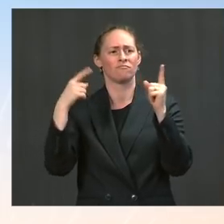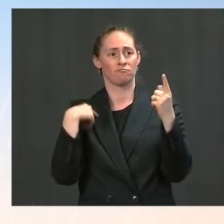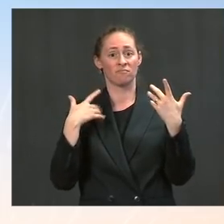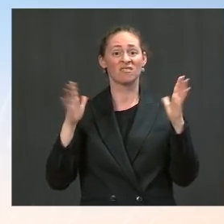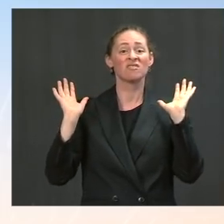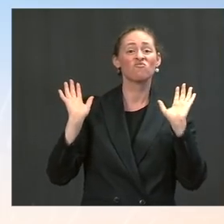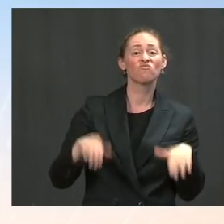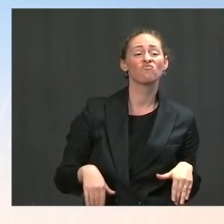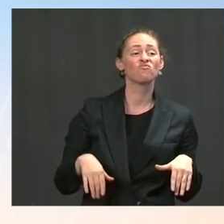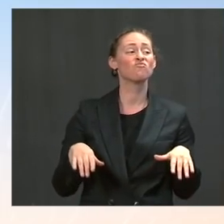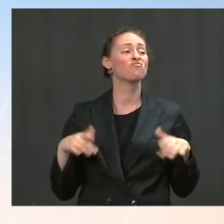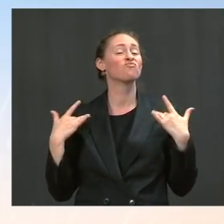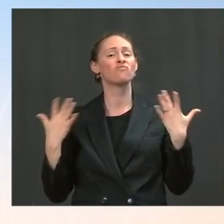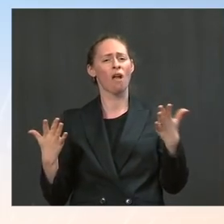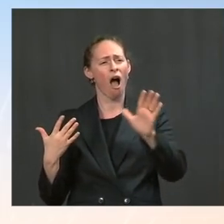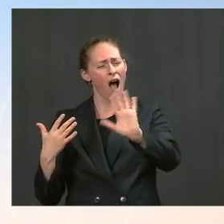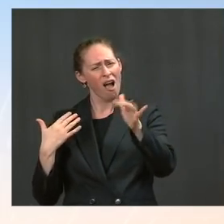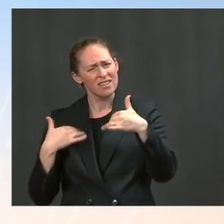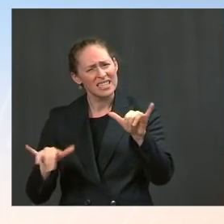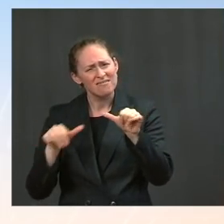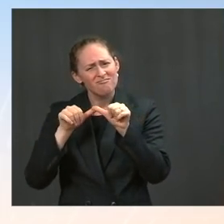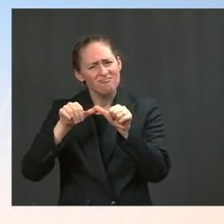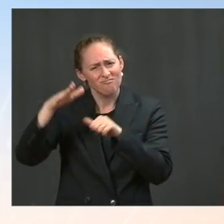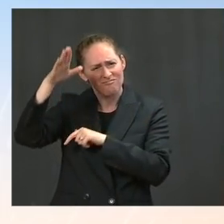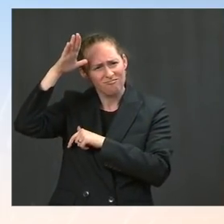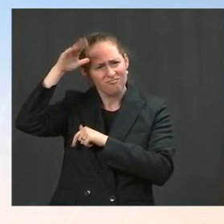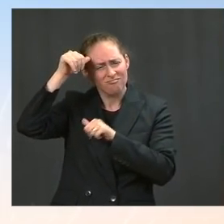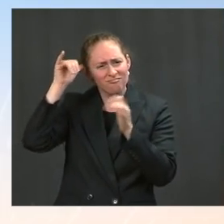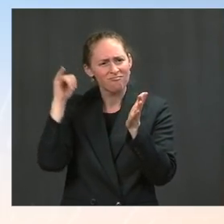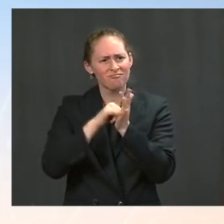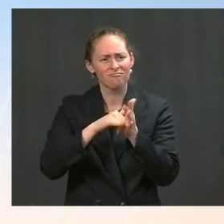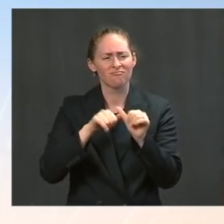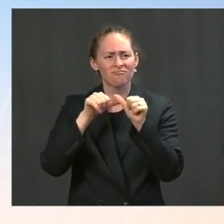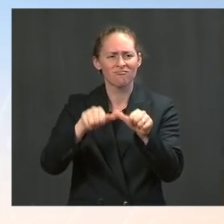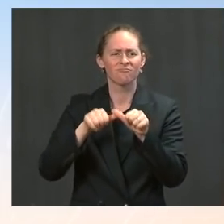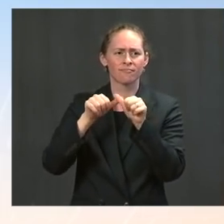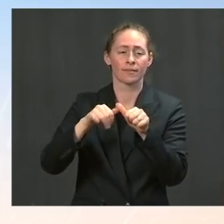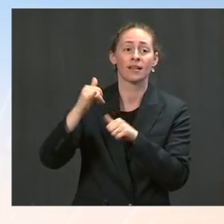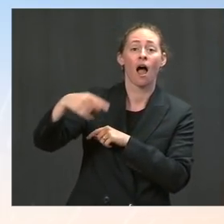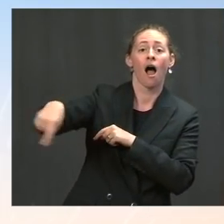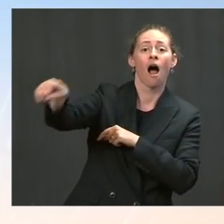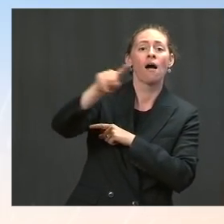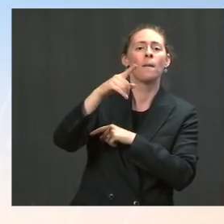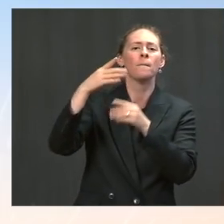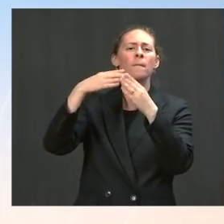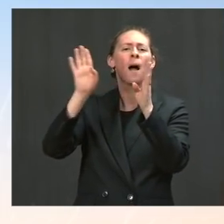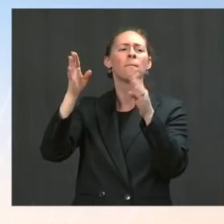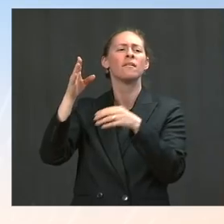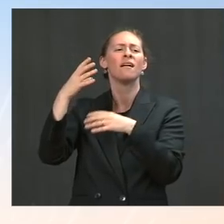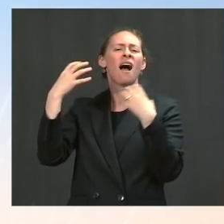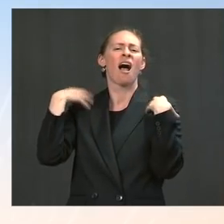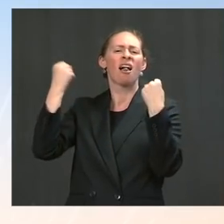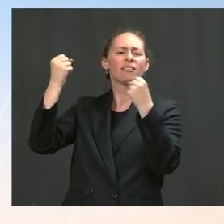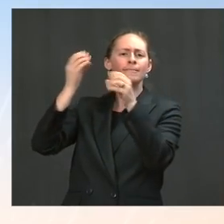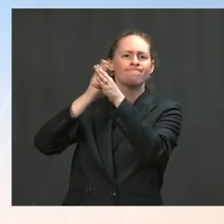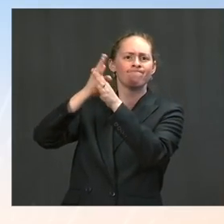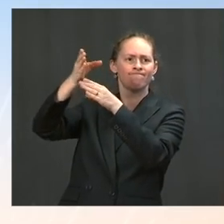But certainly, from the public health experts, et cetera -- and I repeated what Dr. Walensky said, because she is, of course, a doctor and I am not --